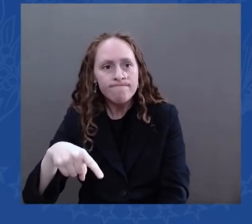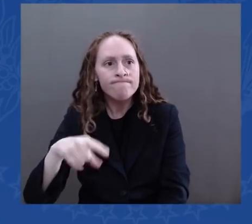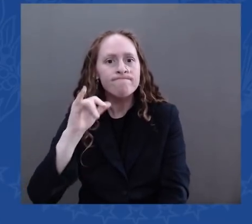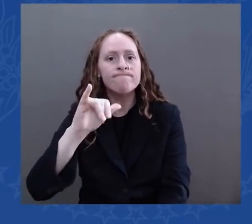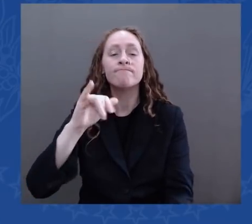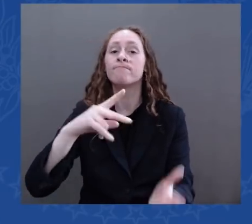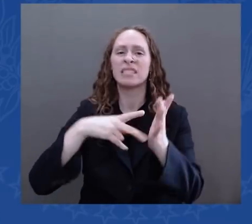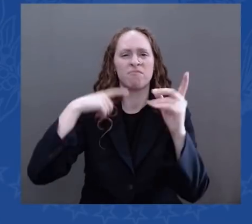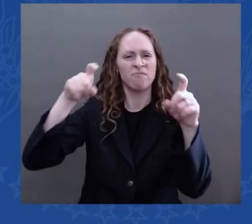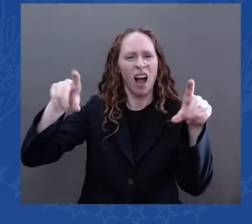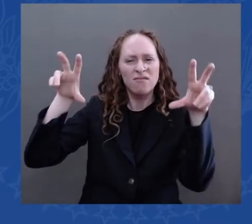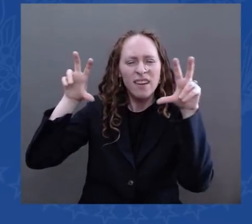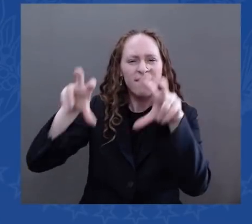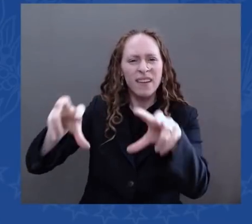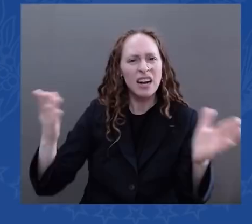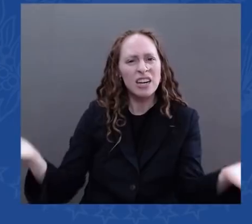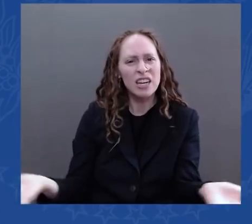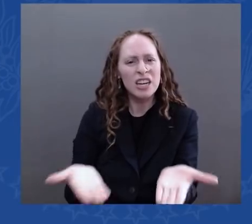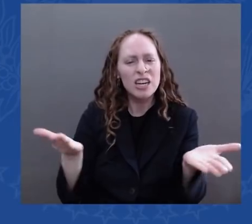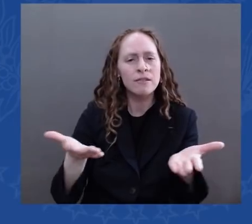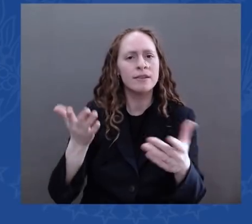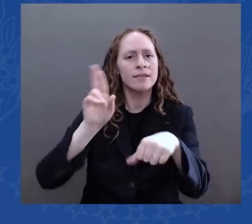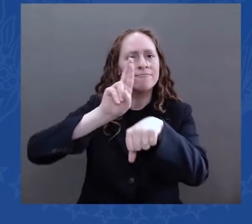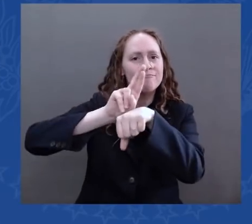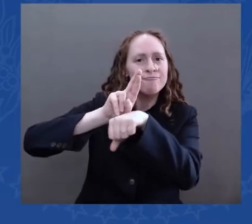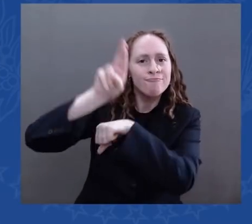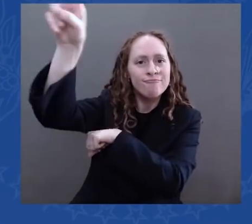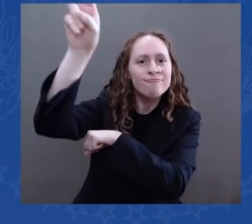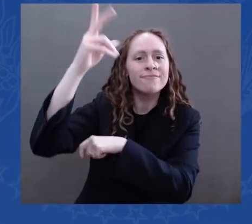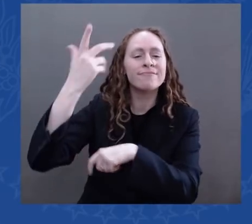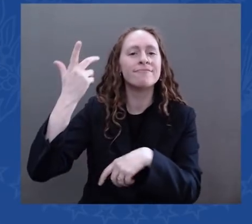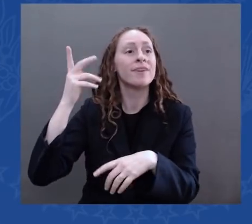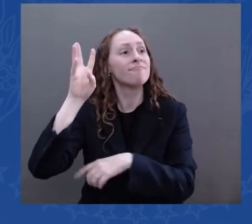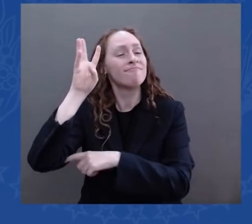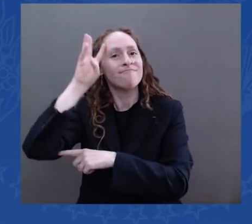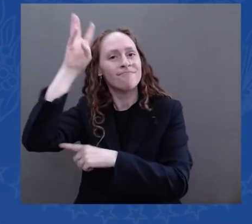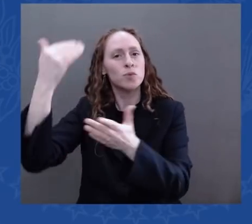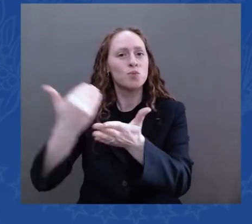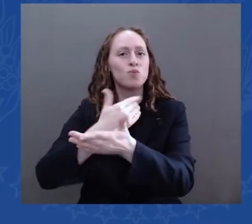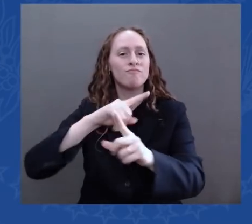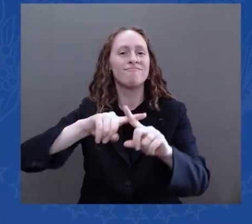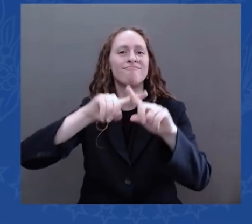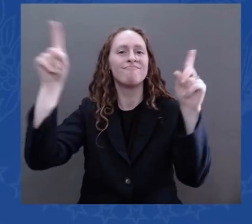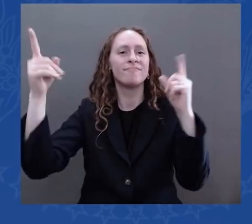And this will be among the largest investments in our national security in history. Some people don't like the increase,